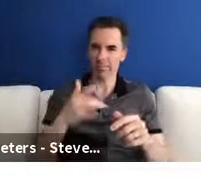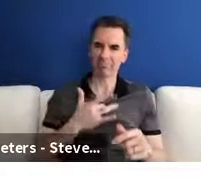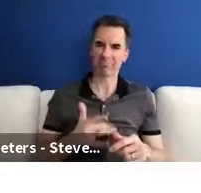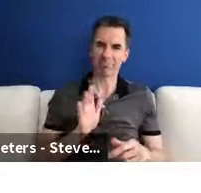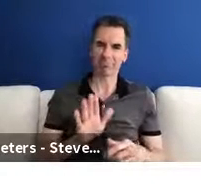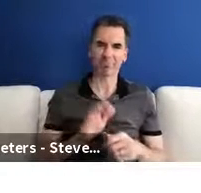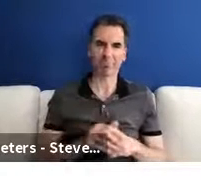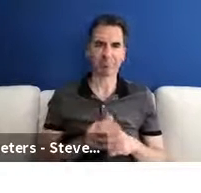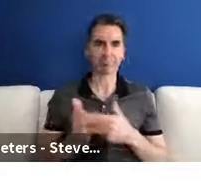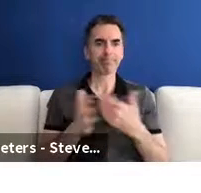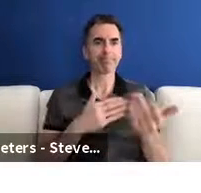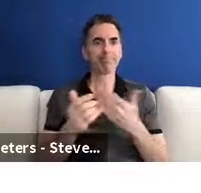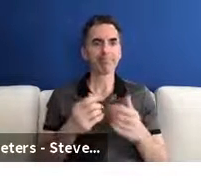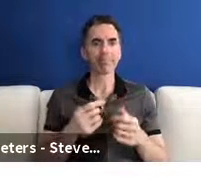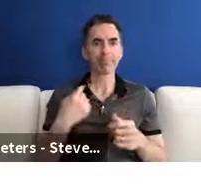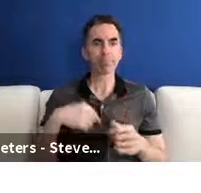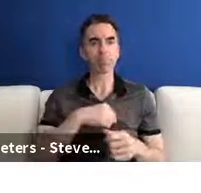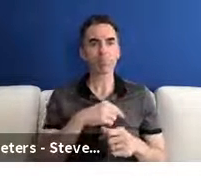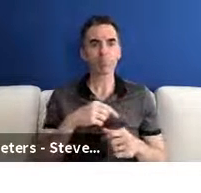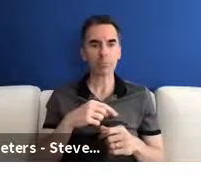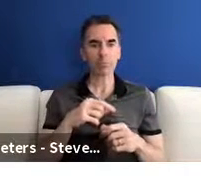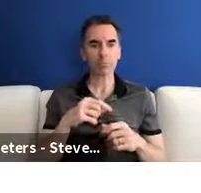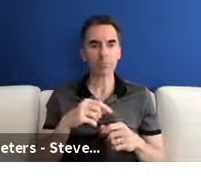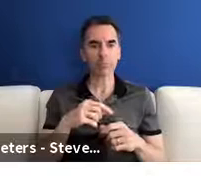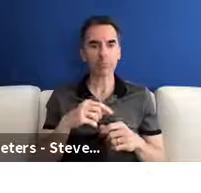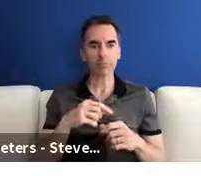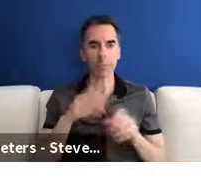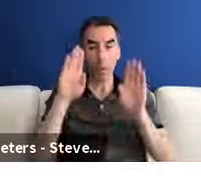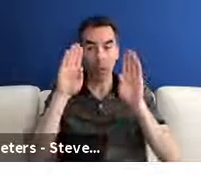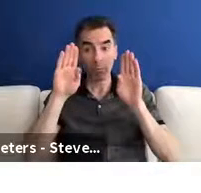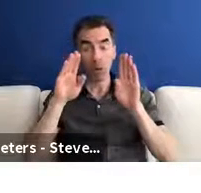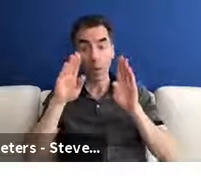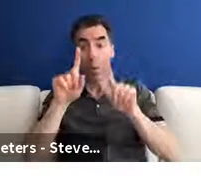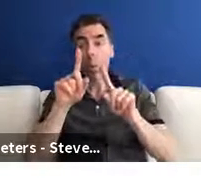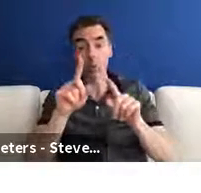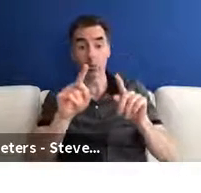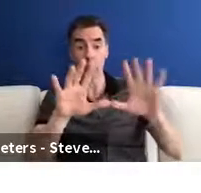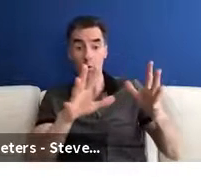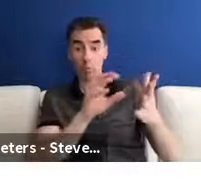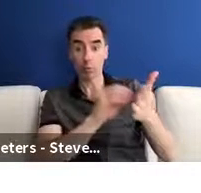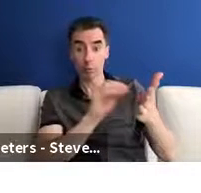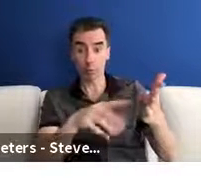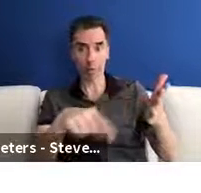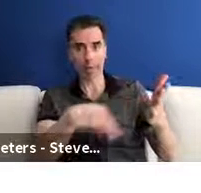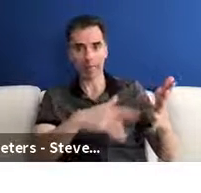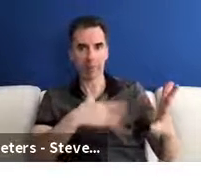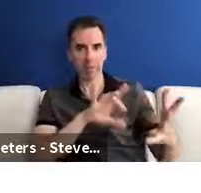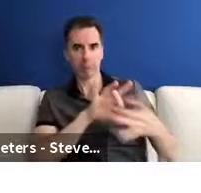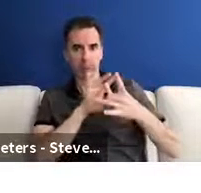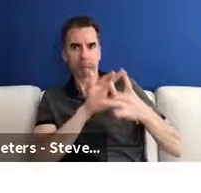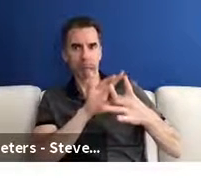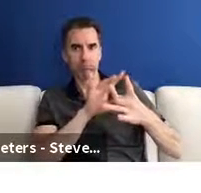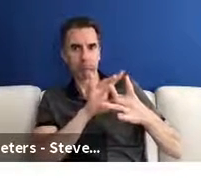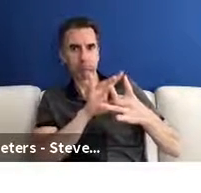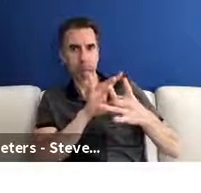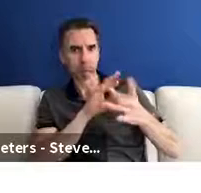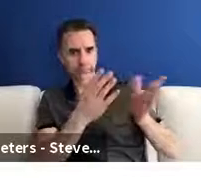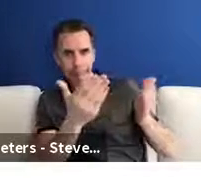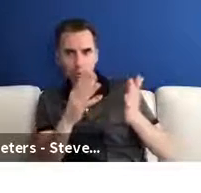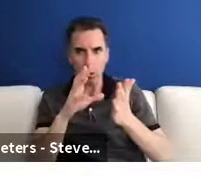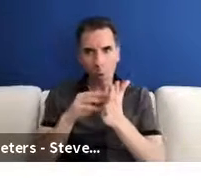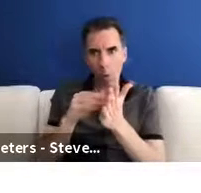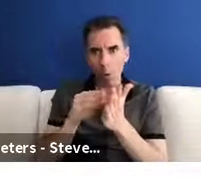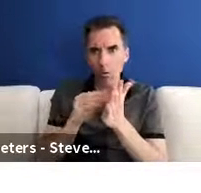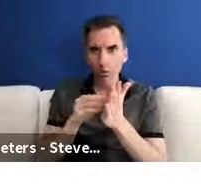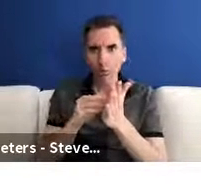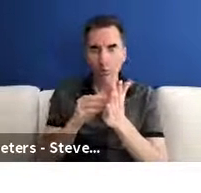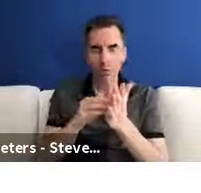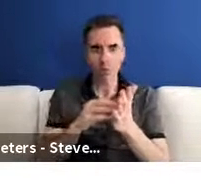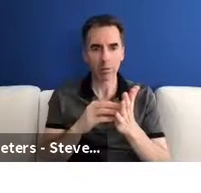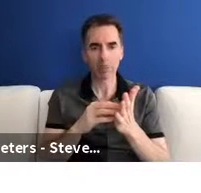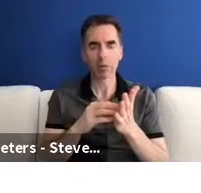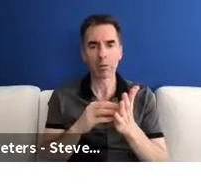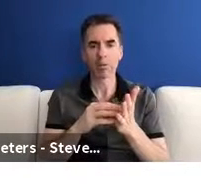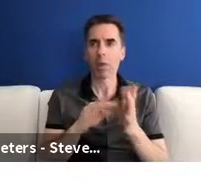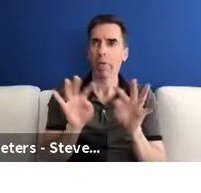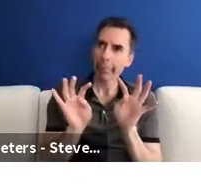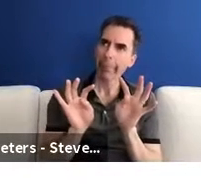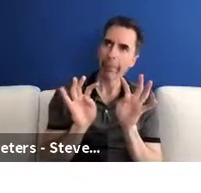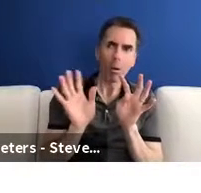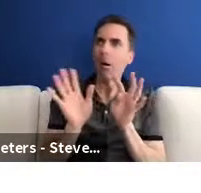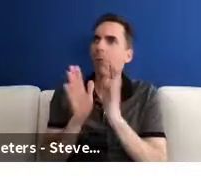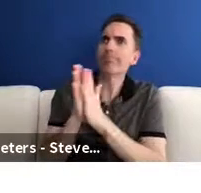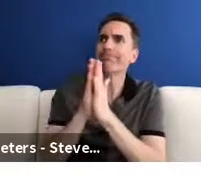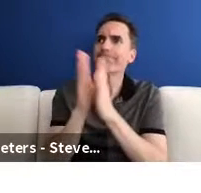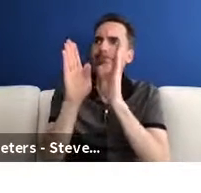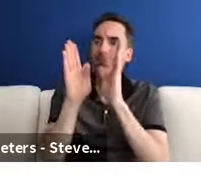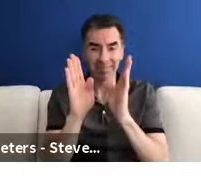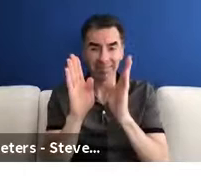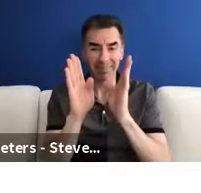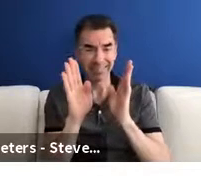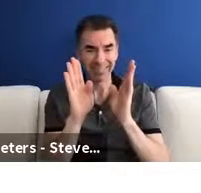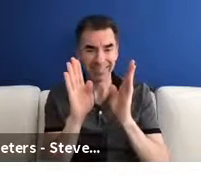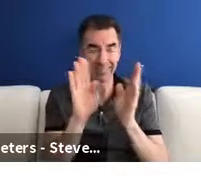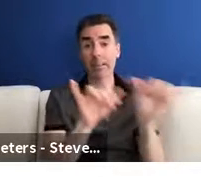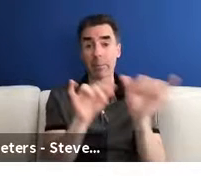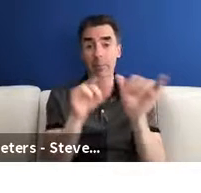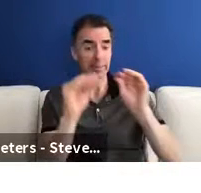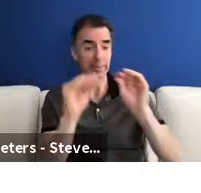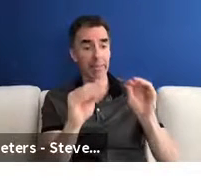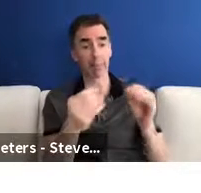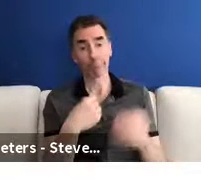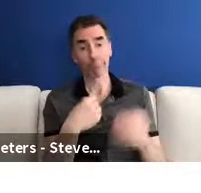engaged learners in virtual environment and that means Being an engaged instructor too, doesn't it? So, when you look at effective